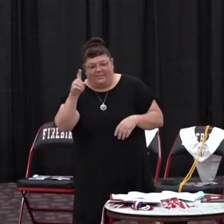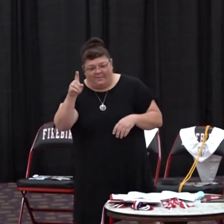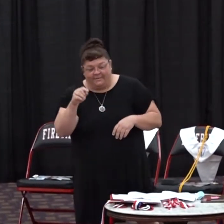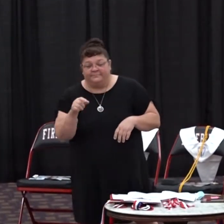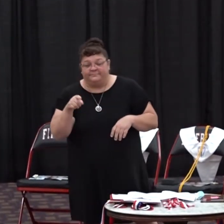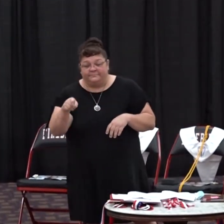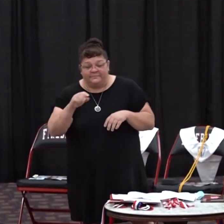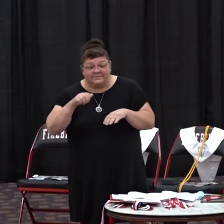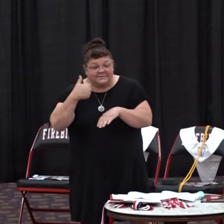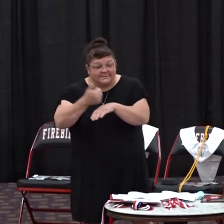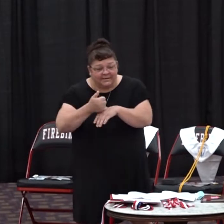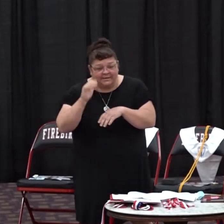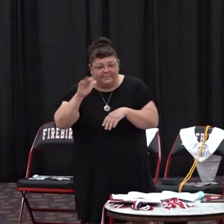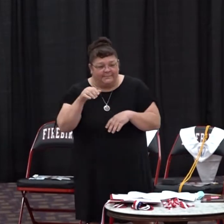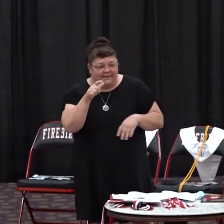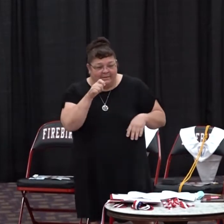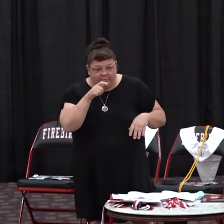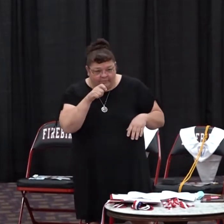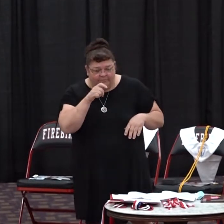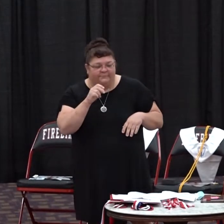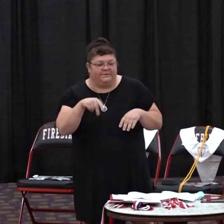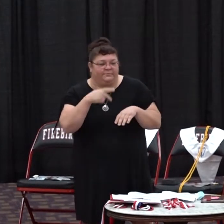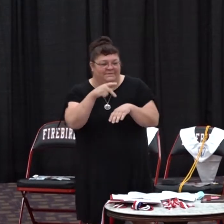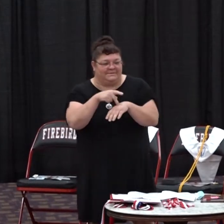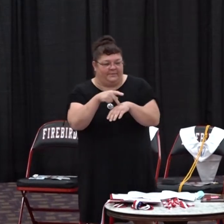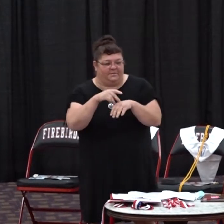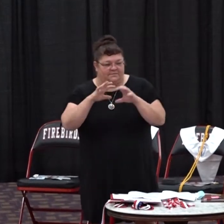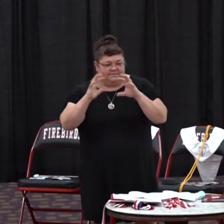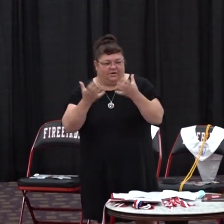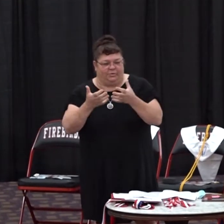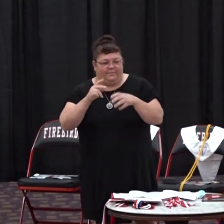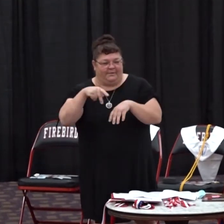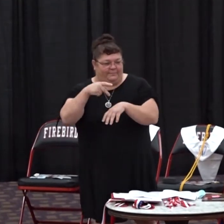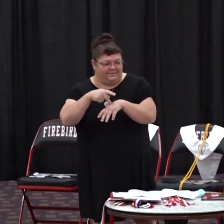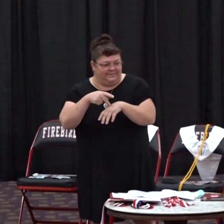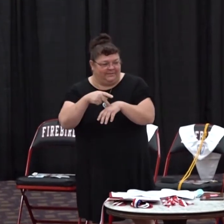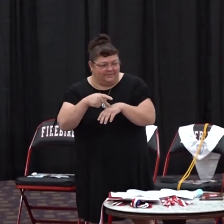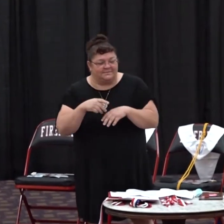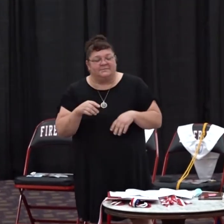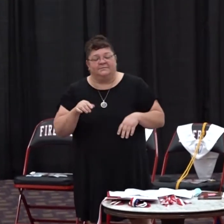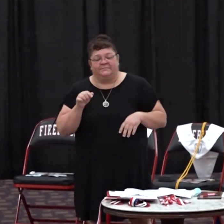This year, 101 years. It was established by a bunch of principals.